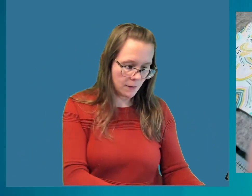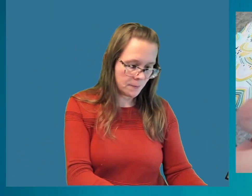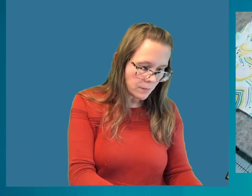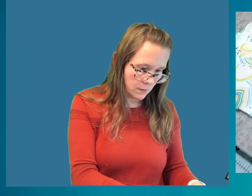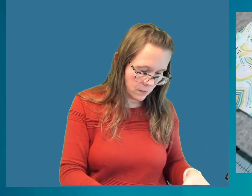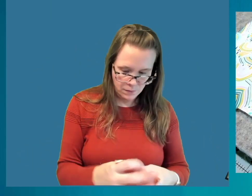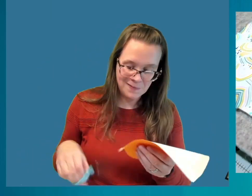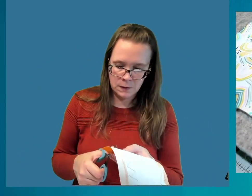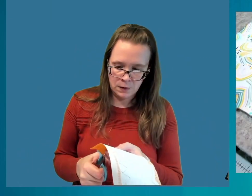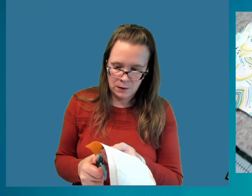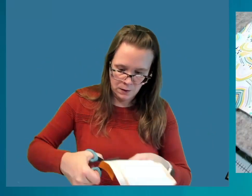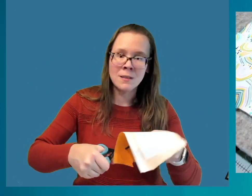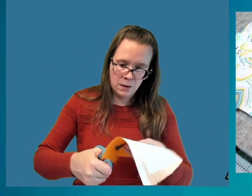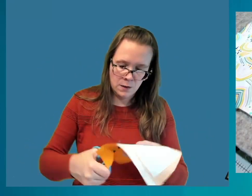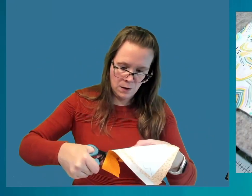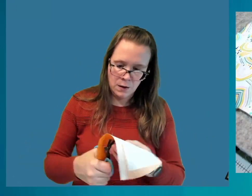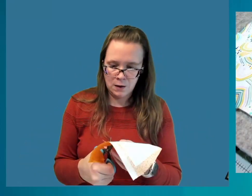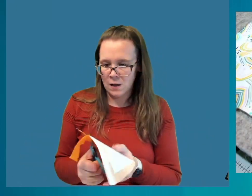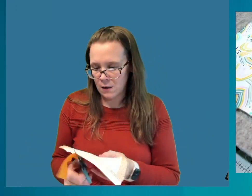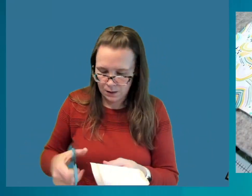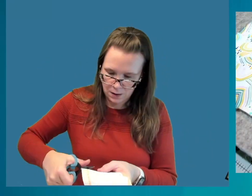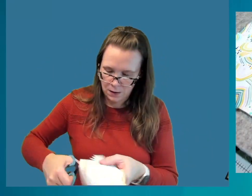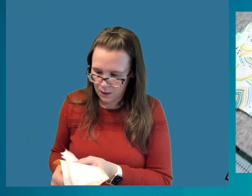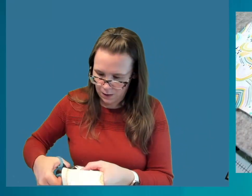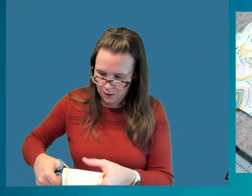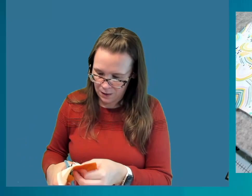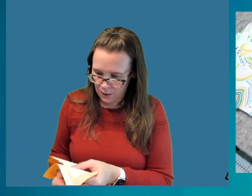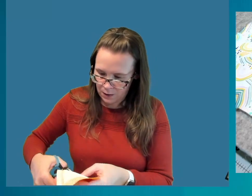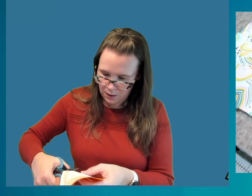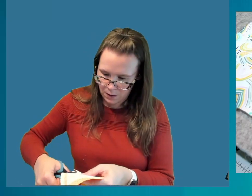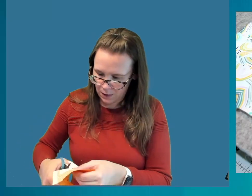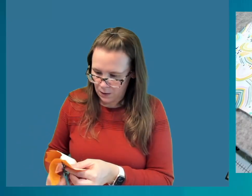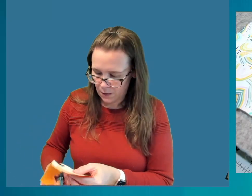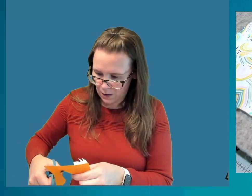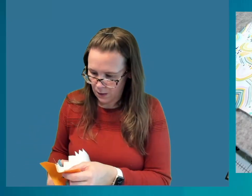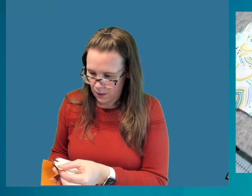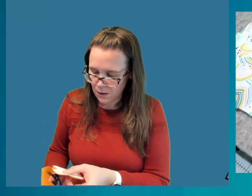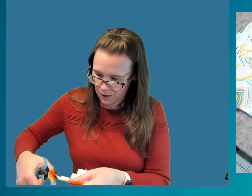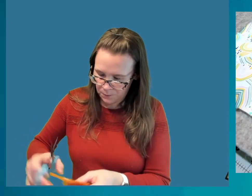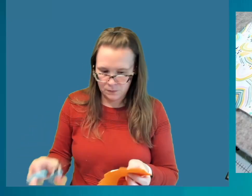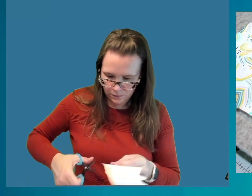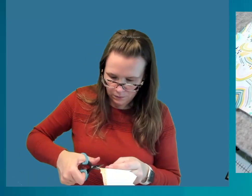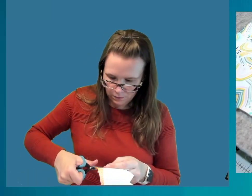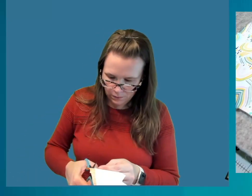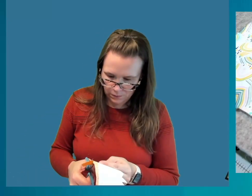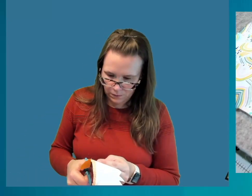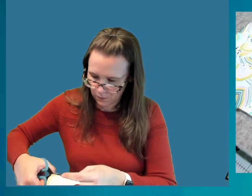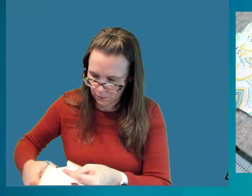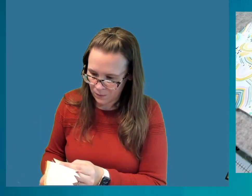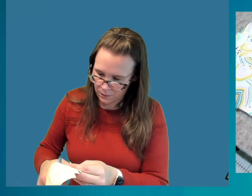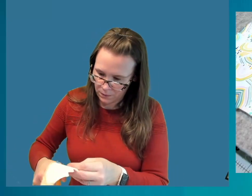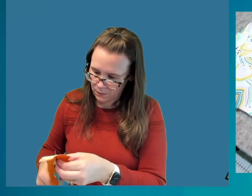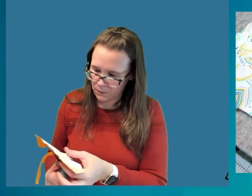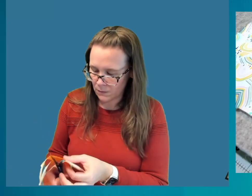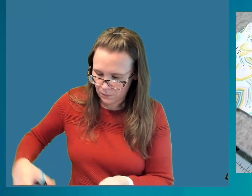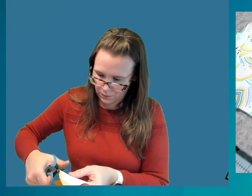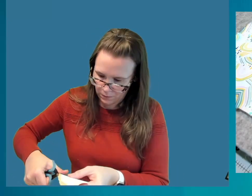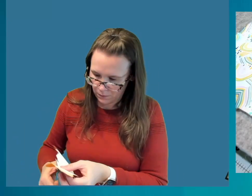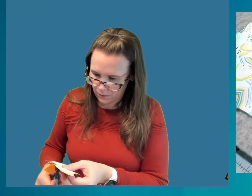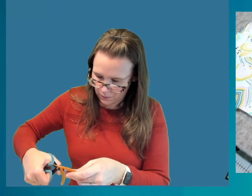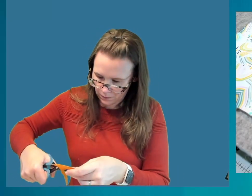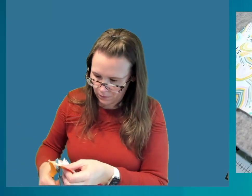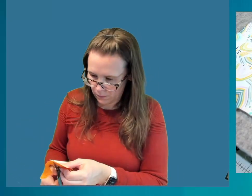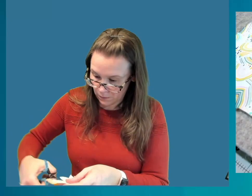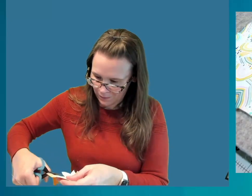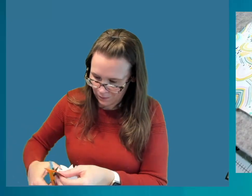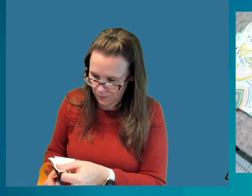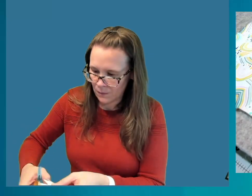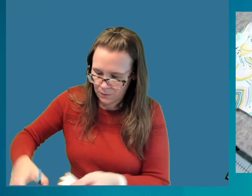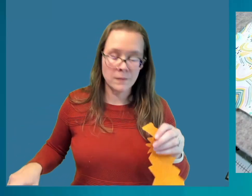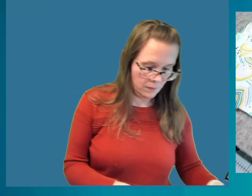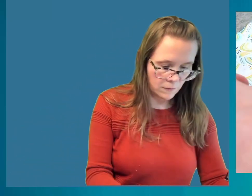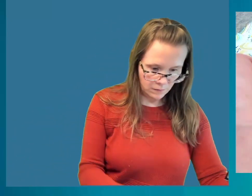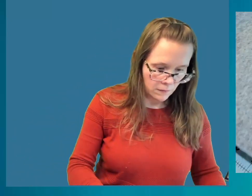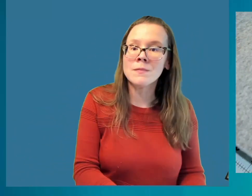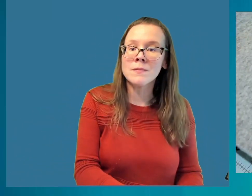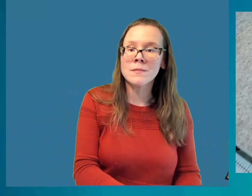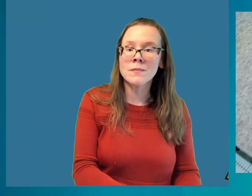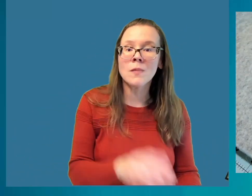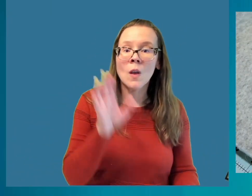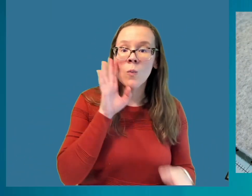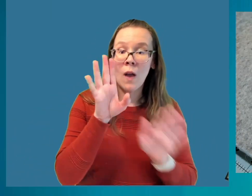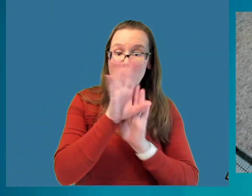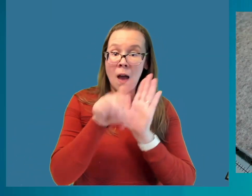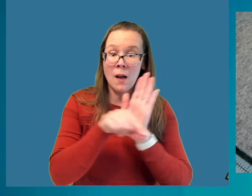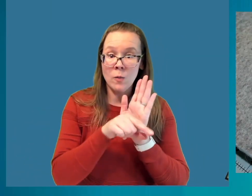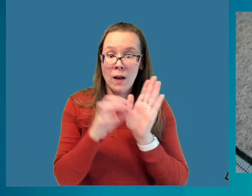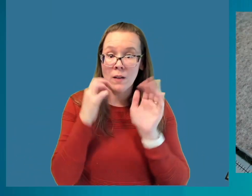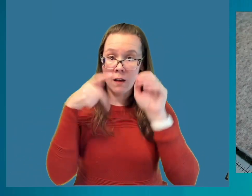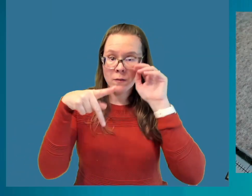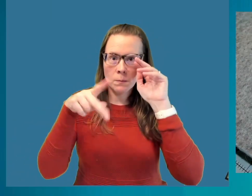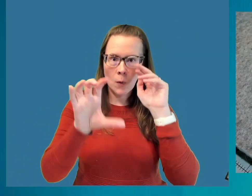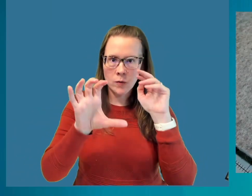going to go for the little splash of orange in the background. Cut out the two horizontal edges.